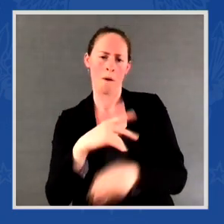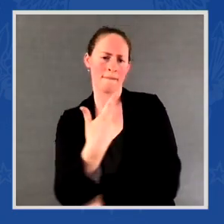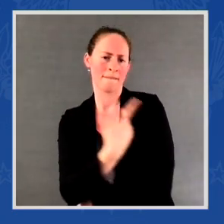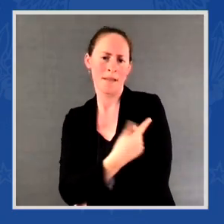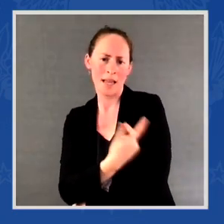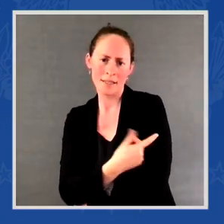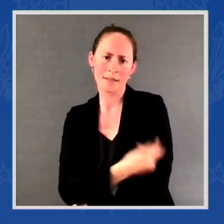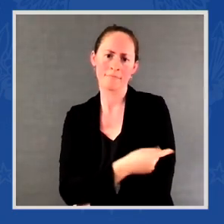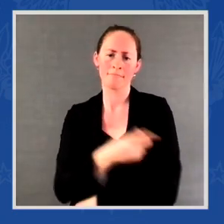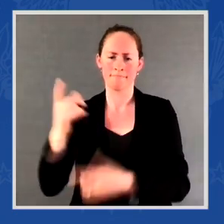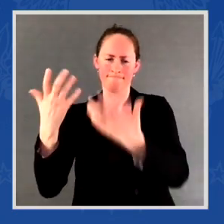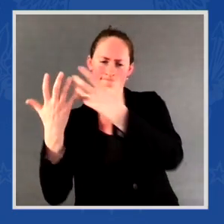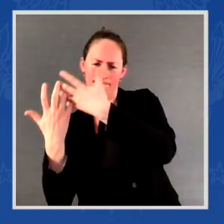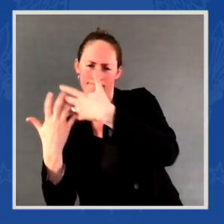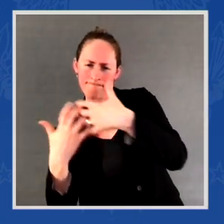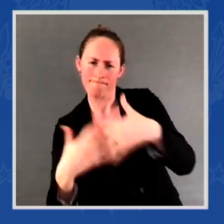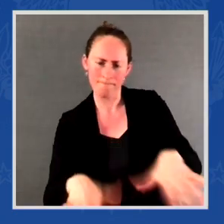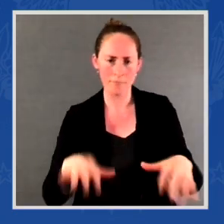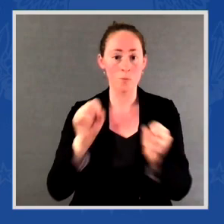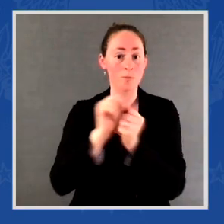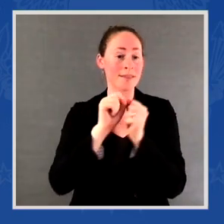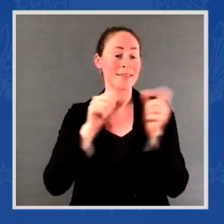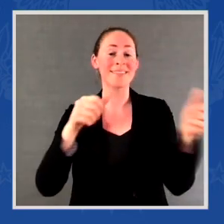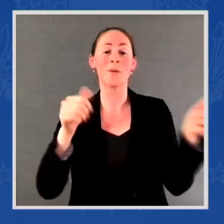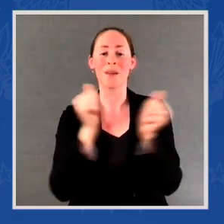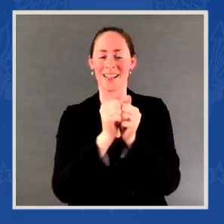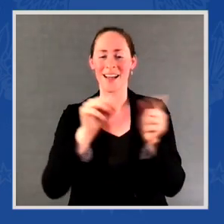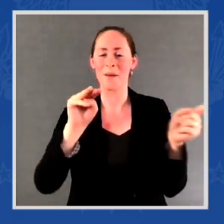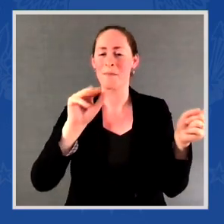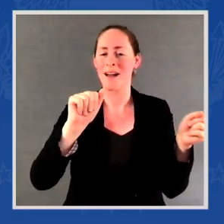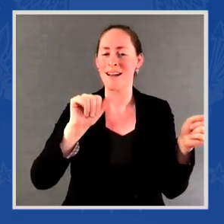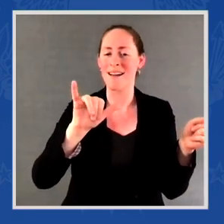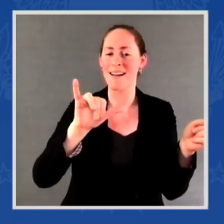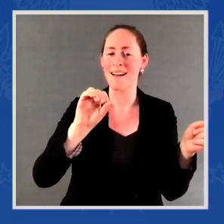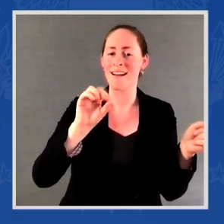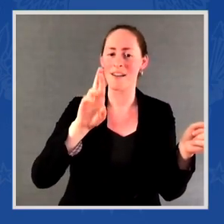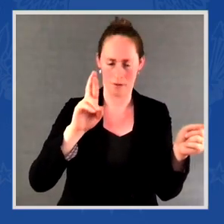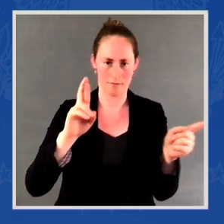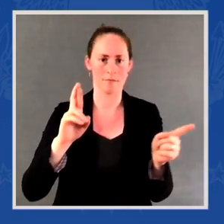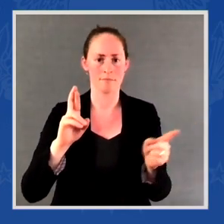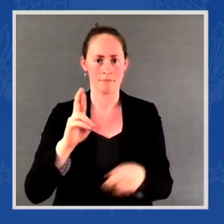there are 240 personnel in the Tar Heel State just to put the needle in somebody's arm.